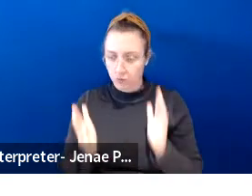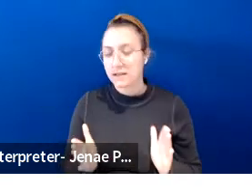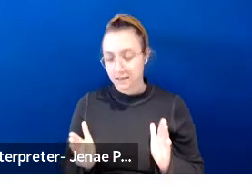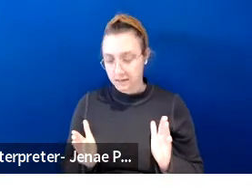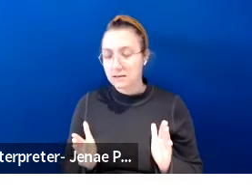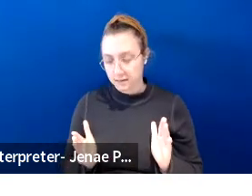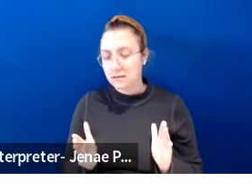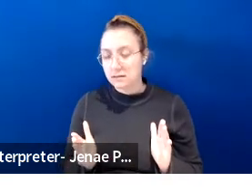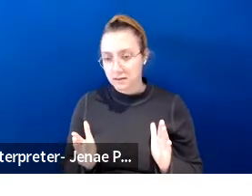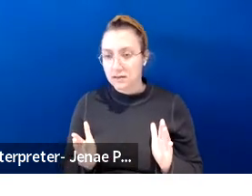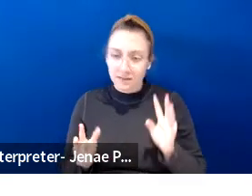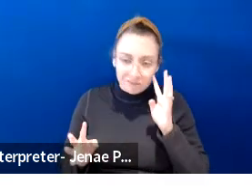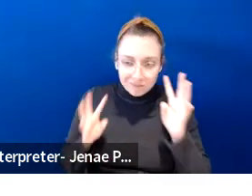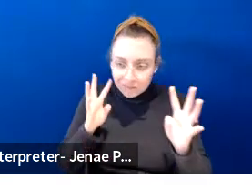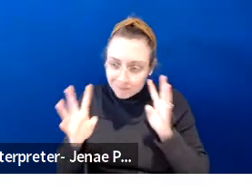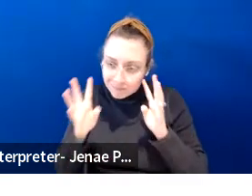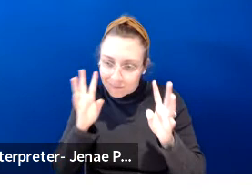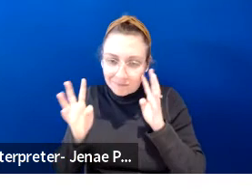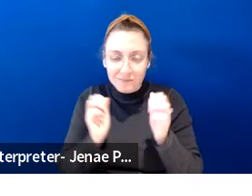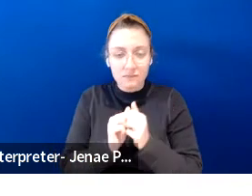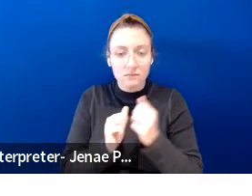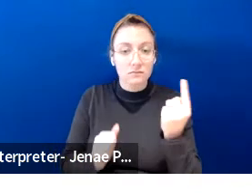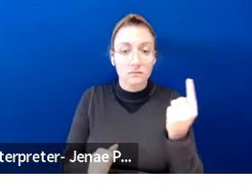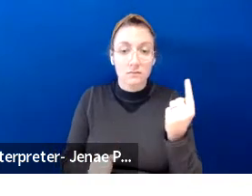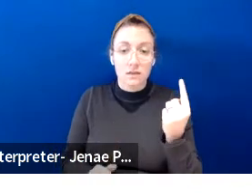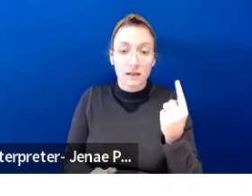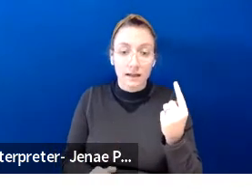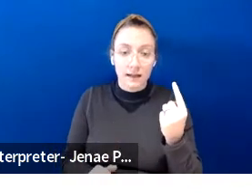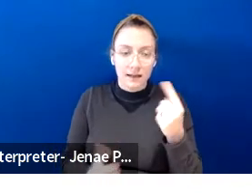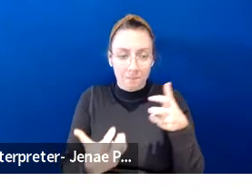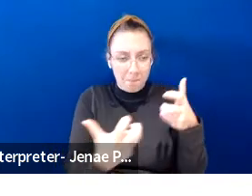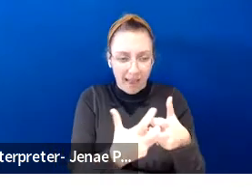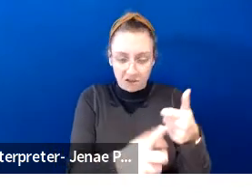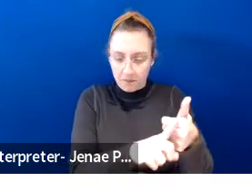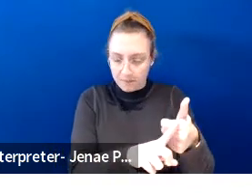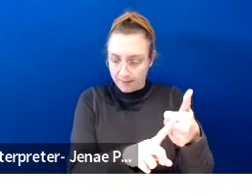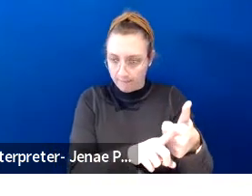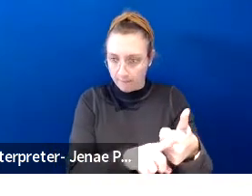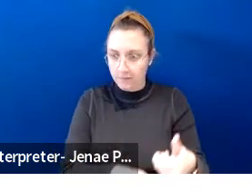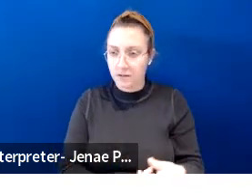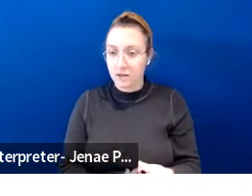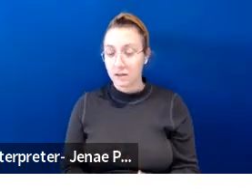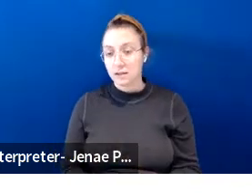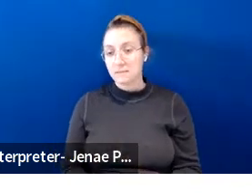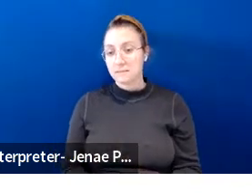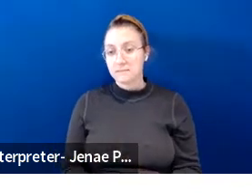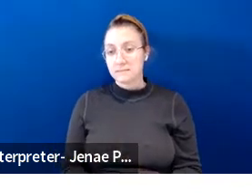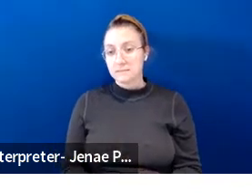come up with something that's personal to themselves. Right? So that might be a